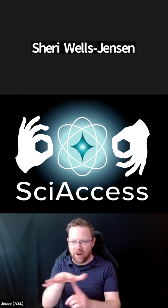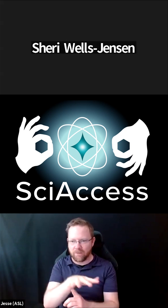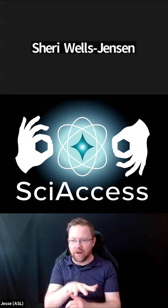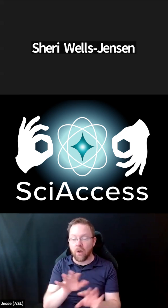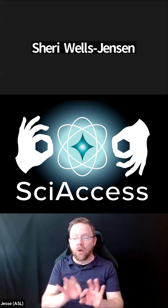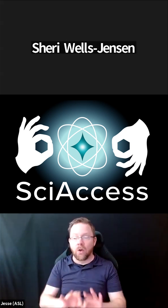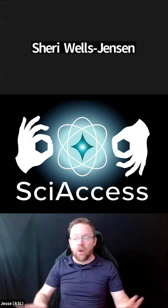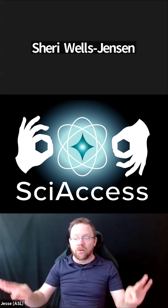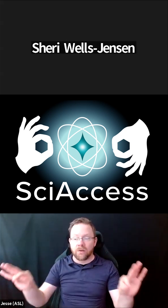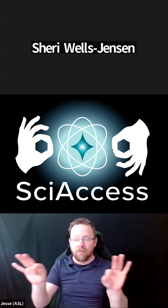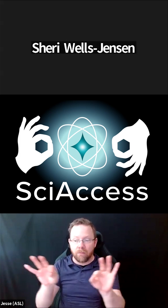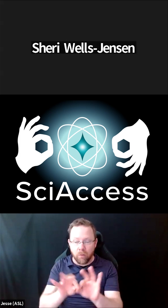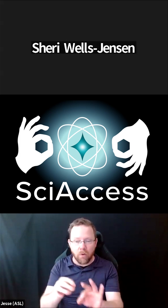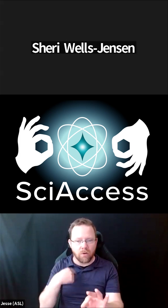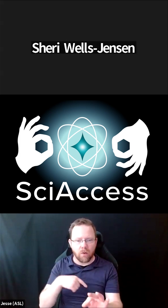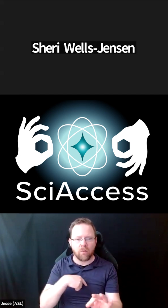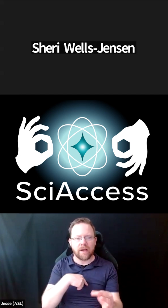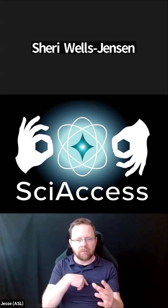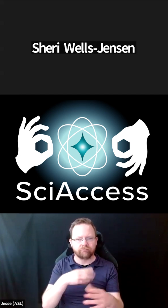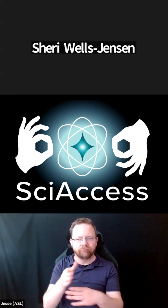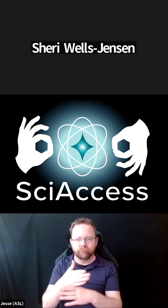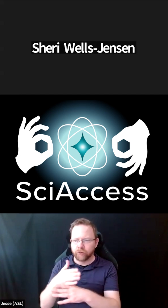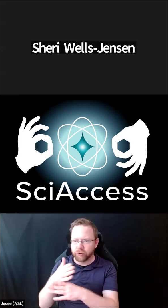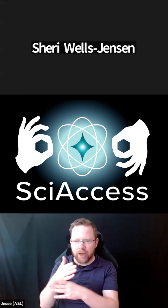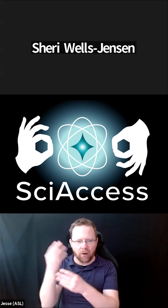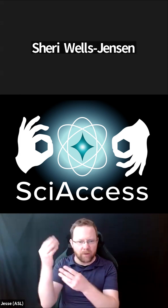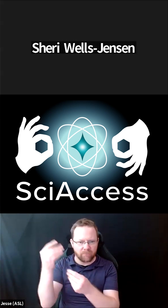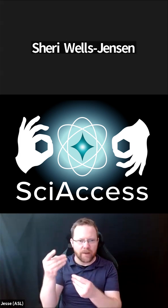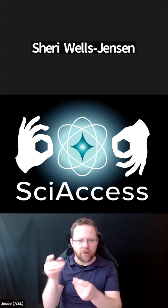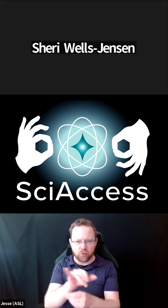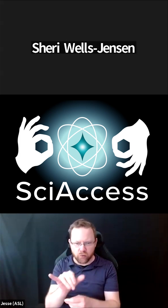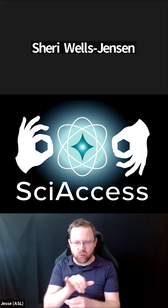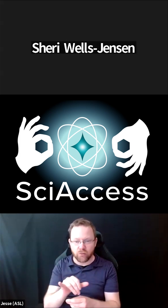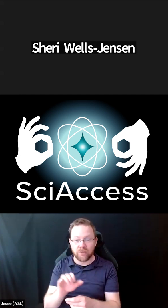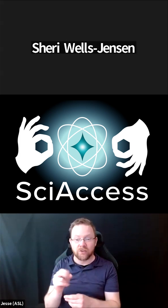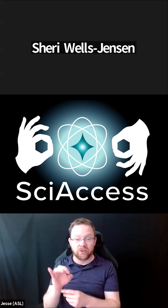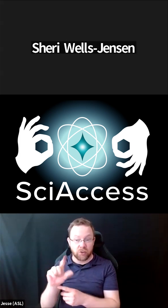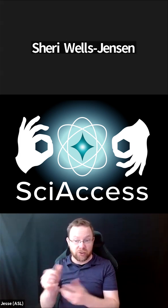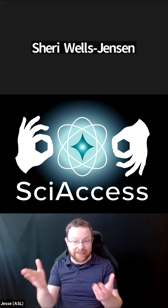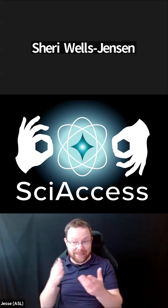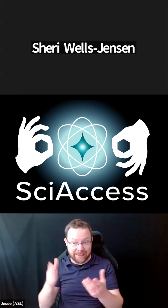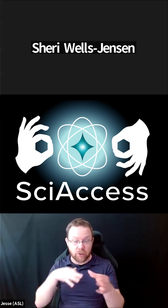Sheila is here to talk about her work in training as an